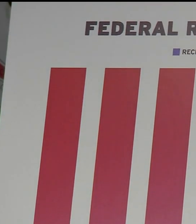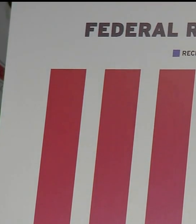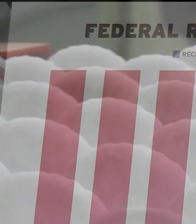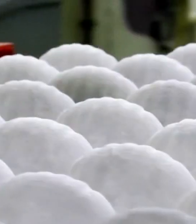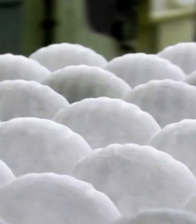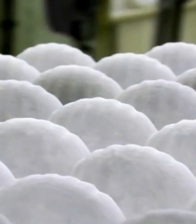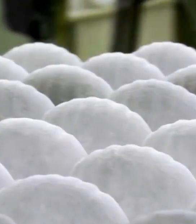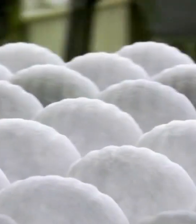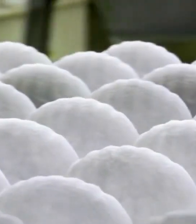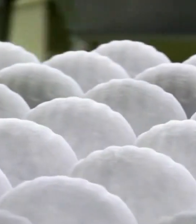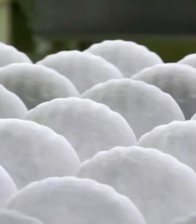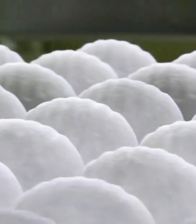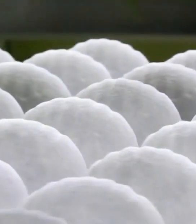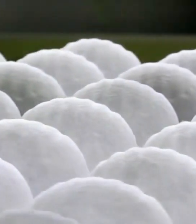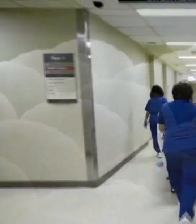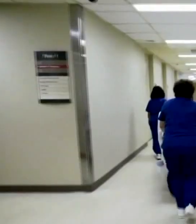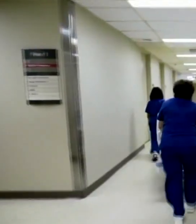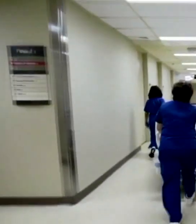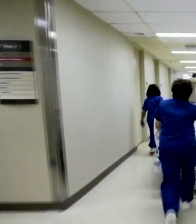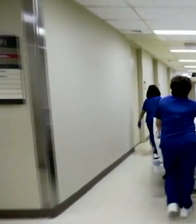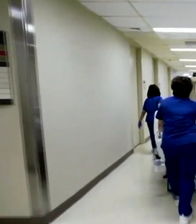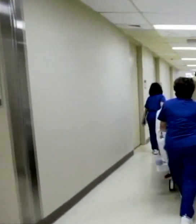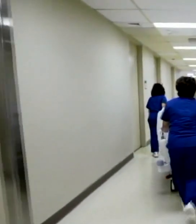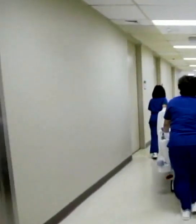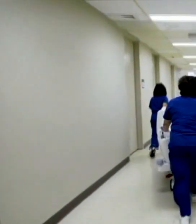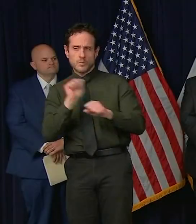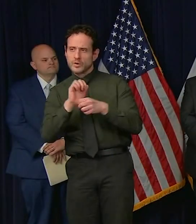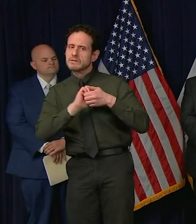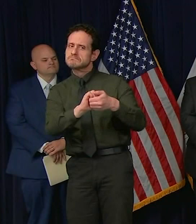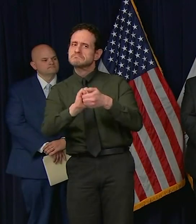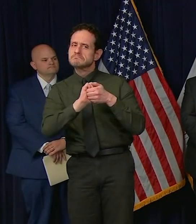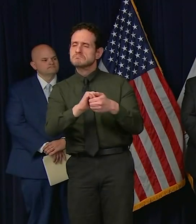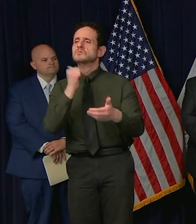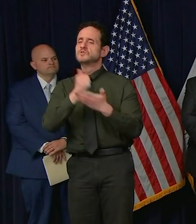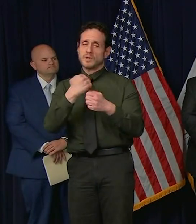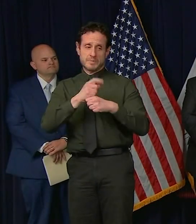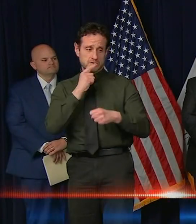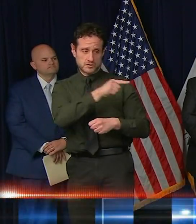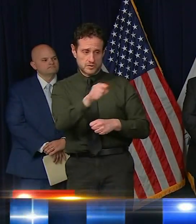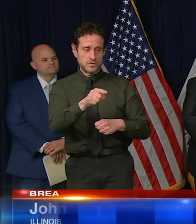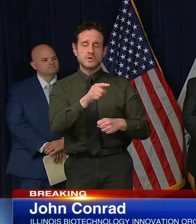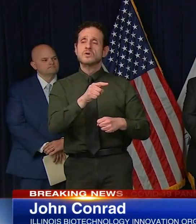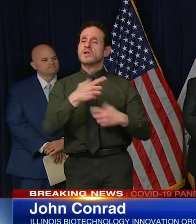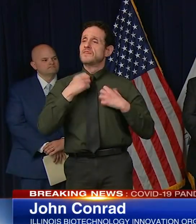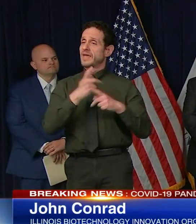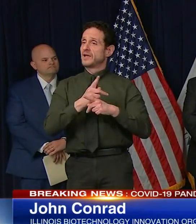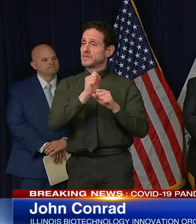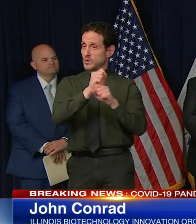UNFULFILLED, SO THE STATE HAS CREATED A TASK FORCE WITH THE